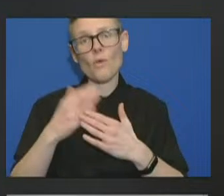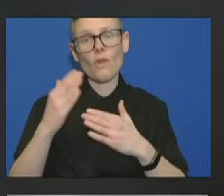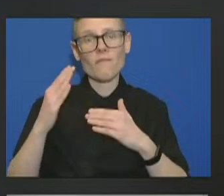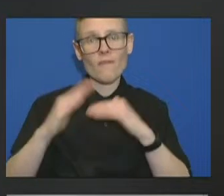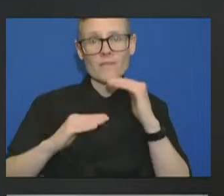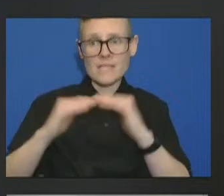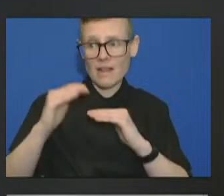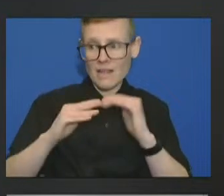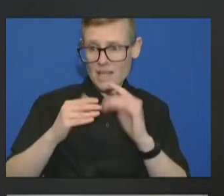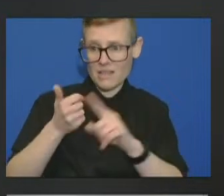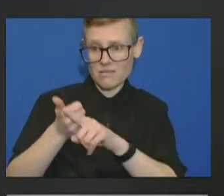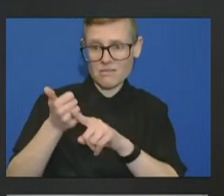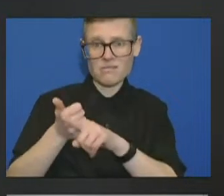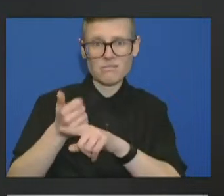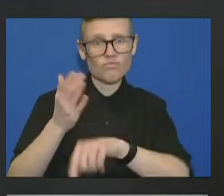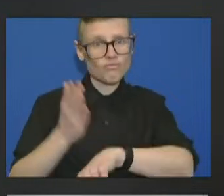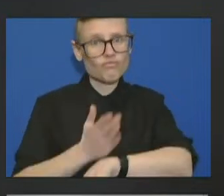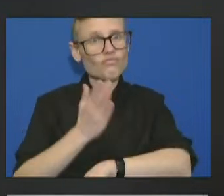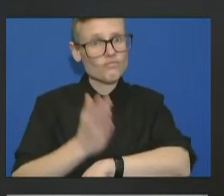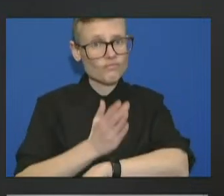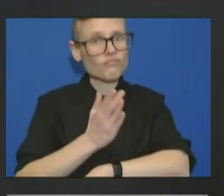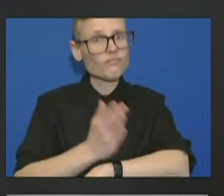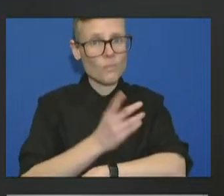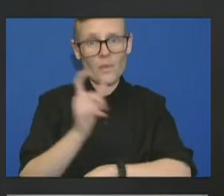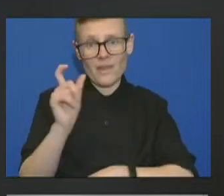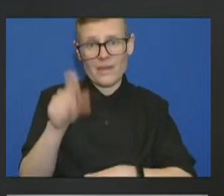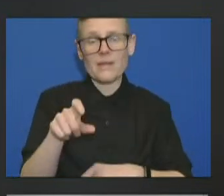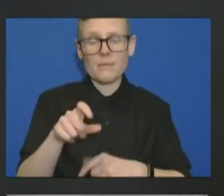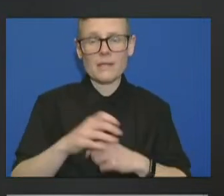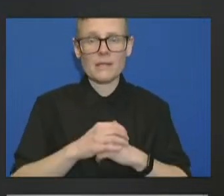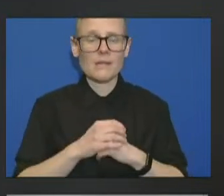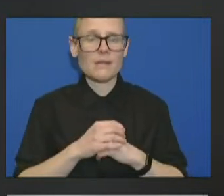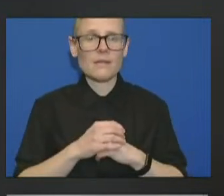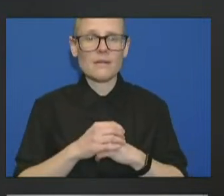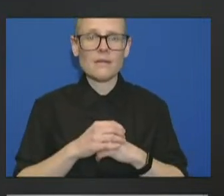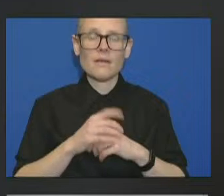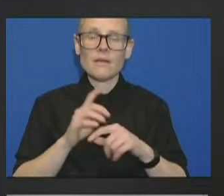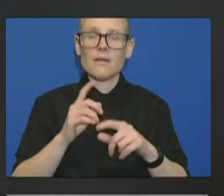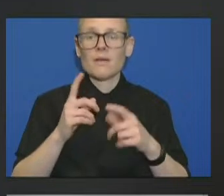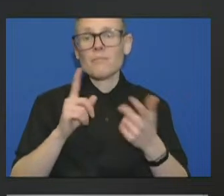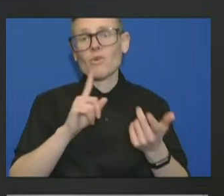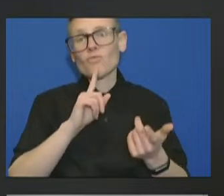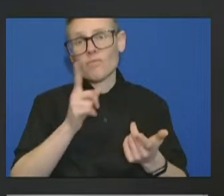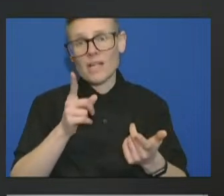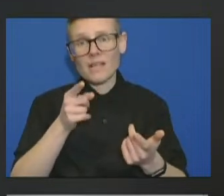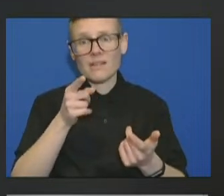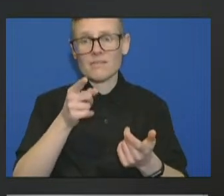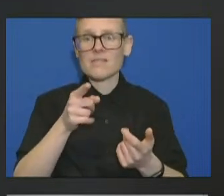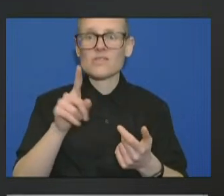maintenance and making sure that our facilities are up to where